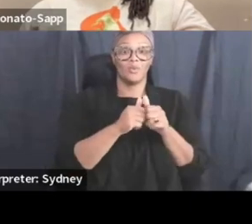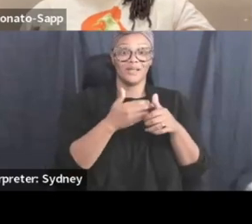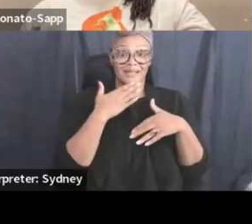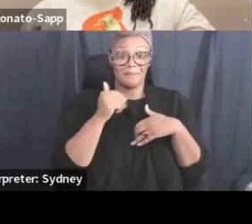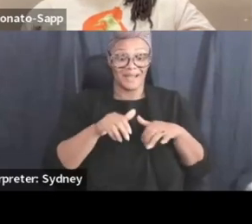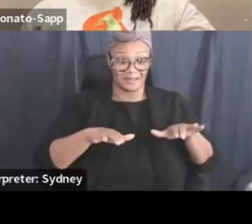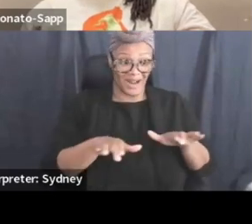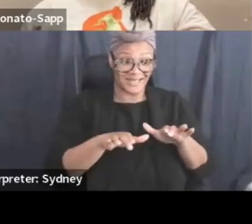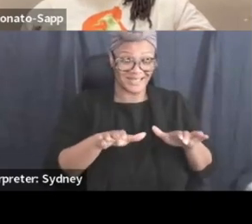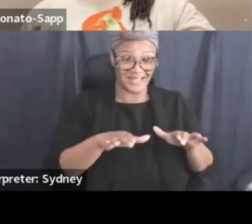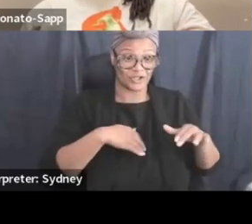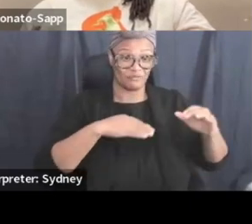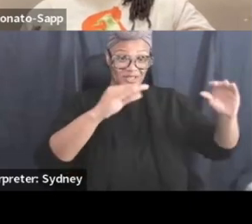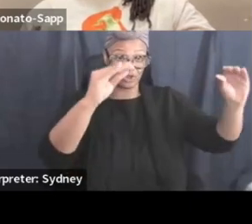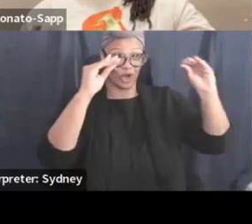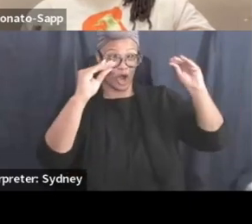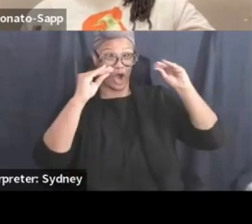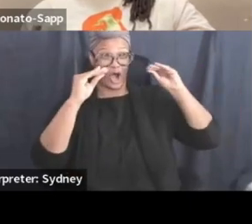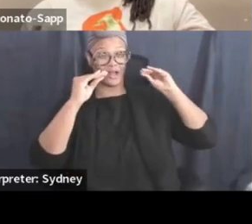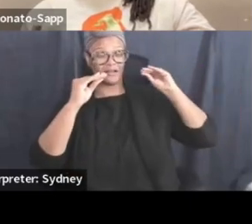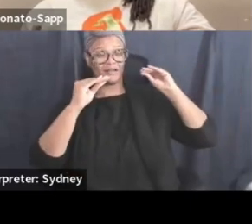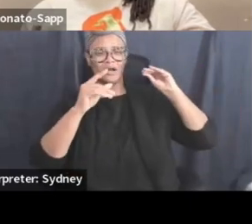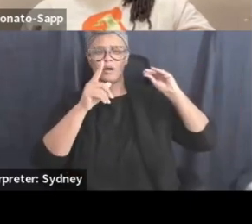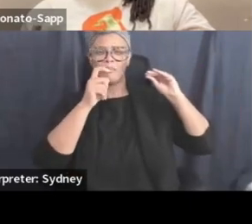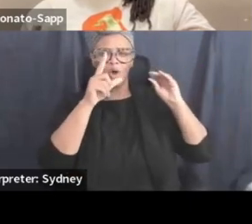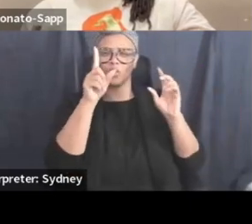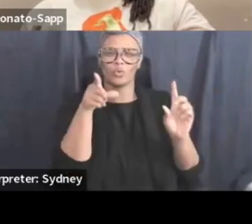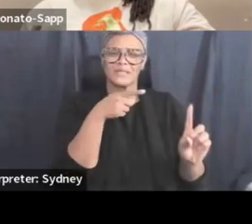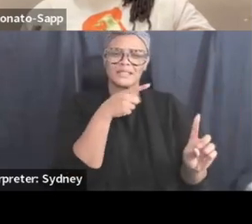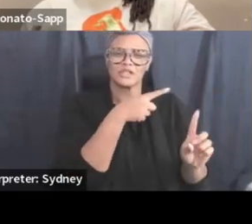And the last thing is just a freedom dream together. Um, I had an opportunity to